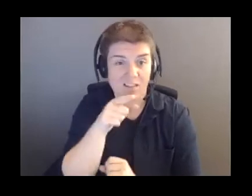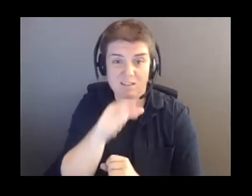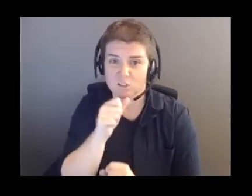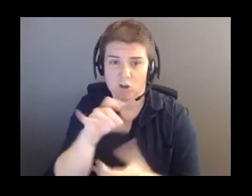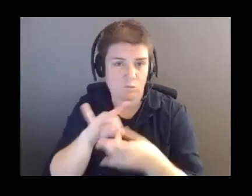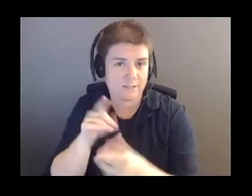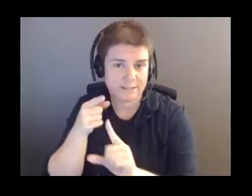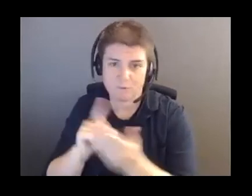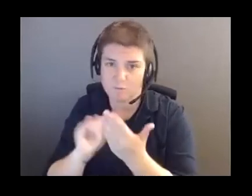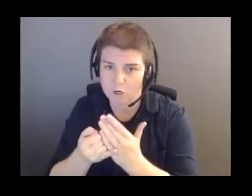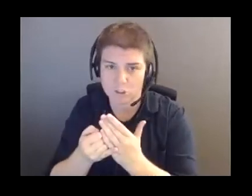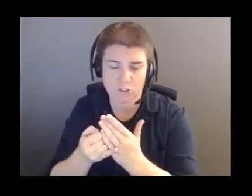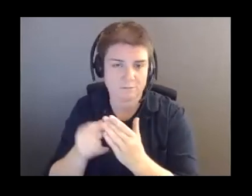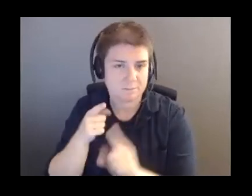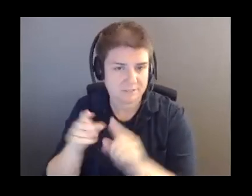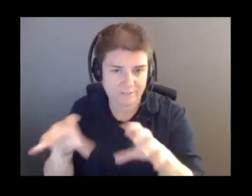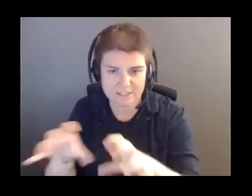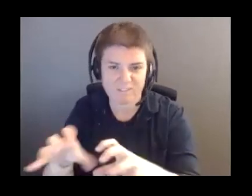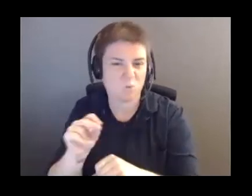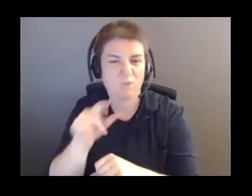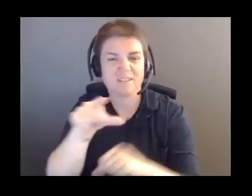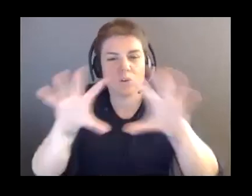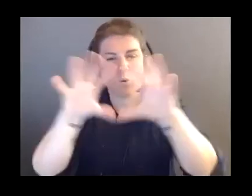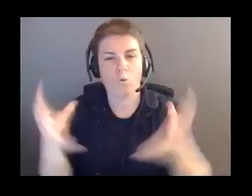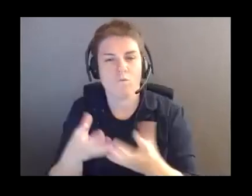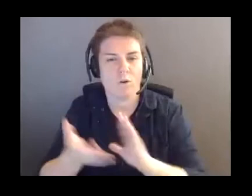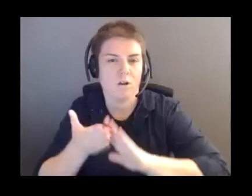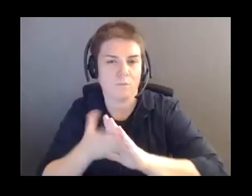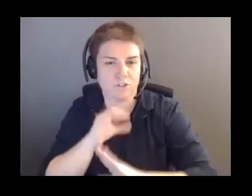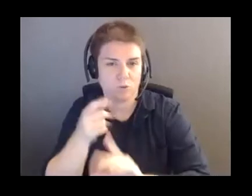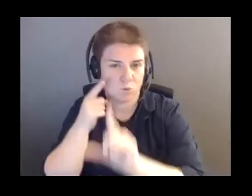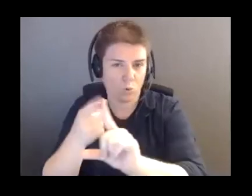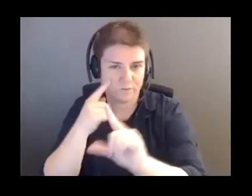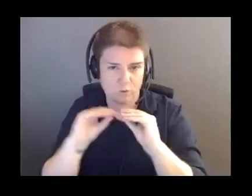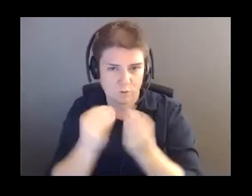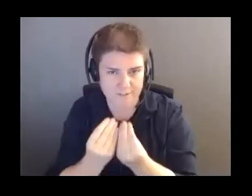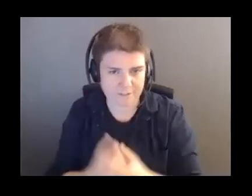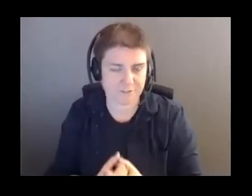but rather about your overall operations and goals. This is where you can tell assessors